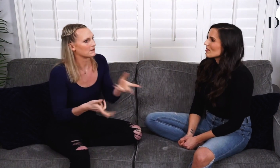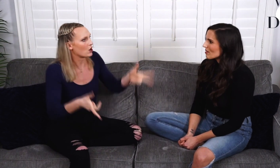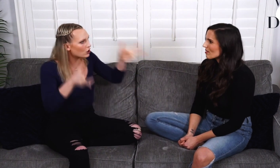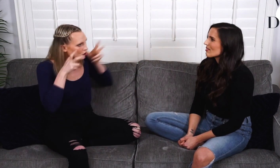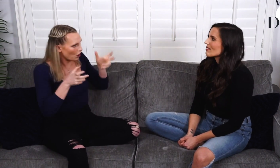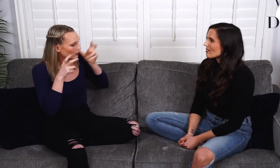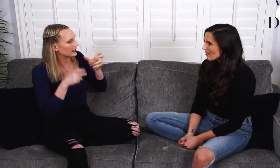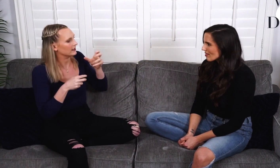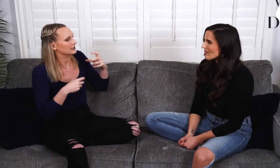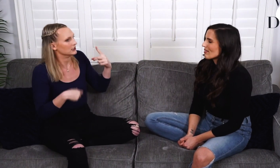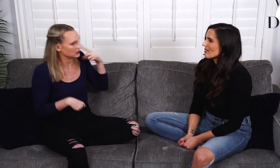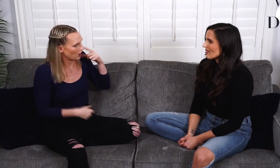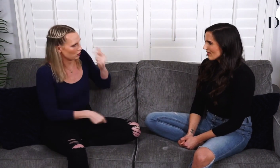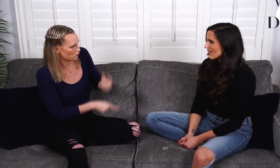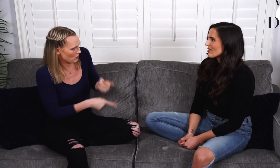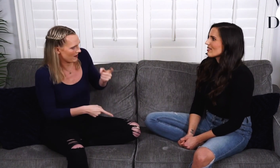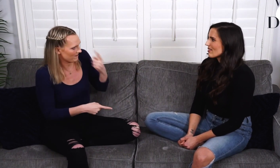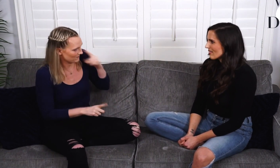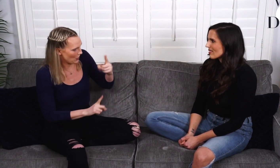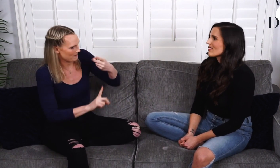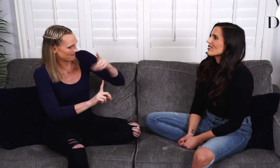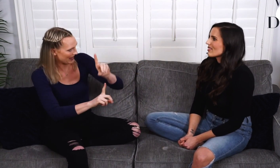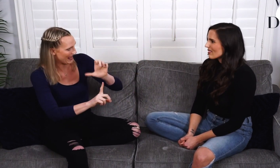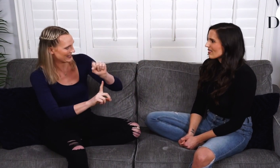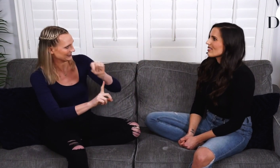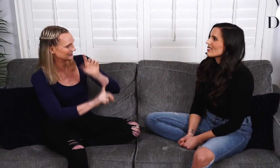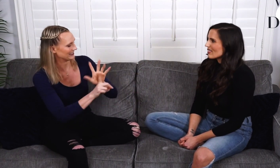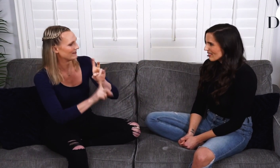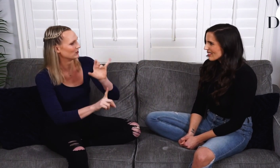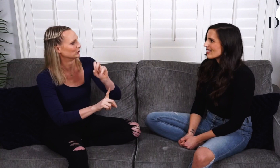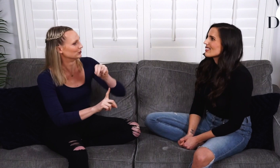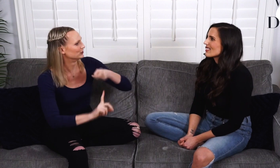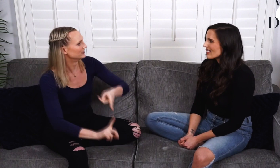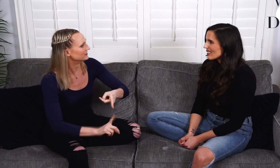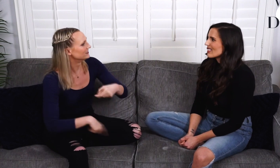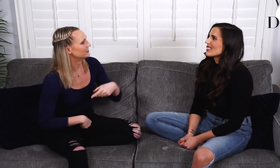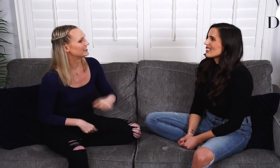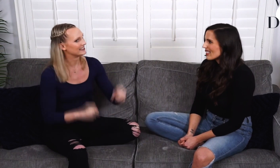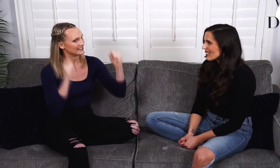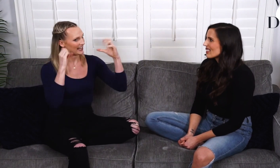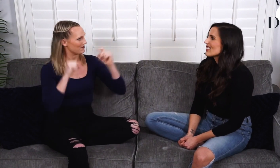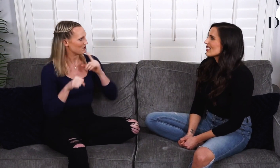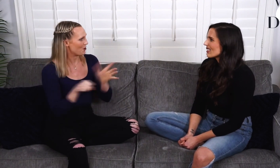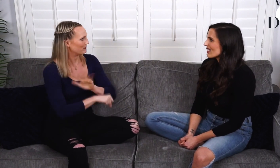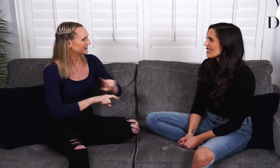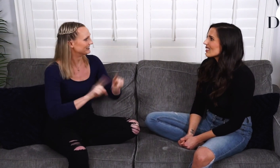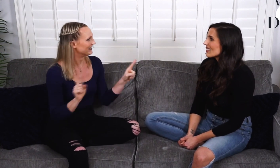that into our audio for our listeners. So it sounds right for the podcast because Sign Language